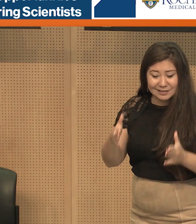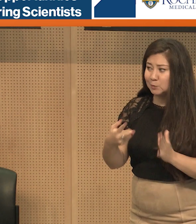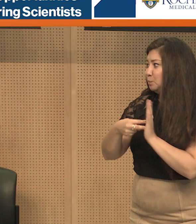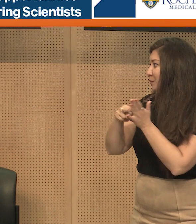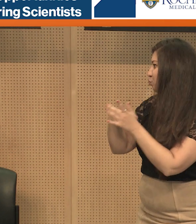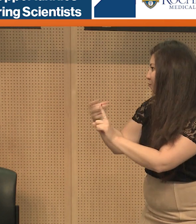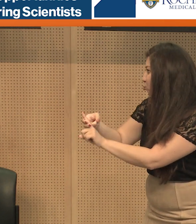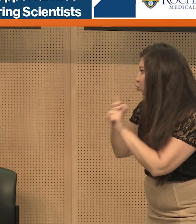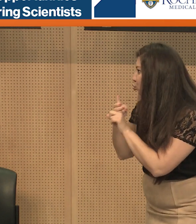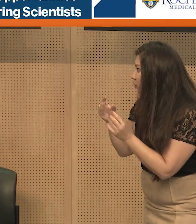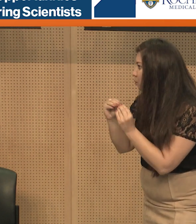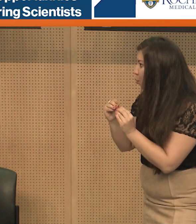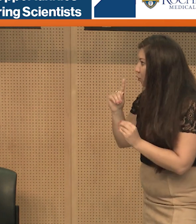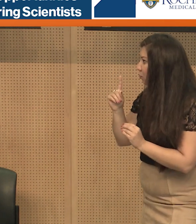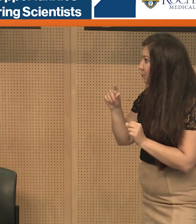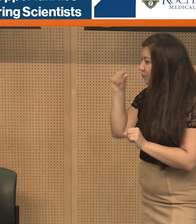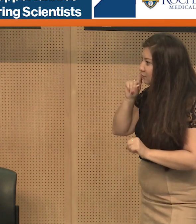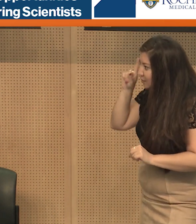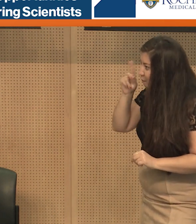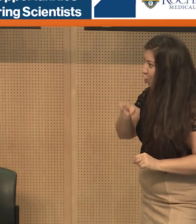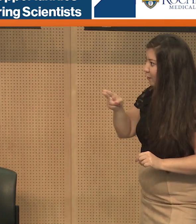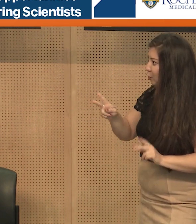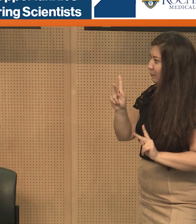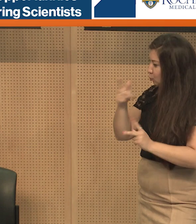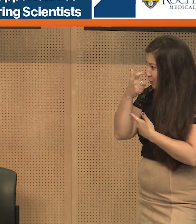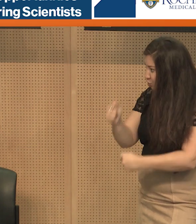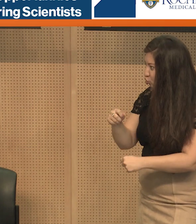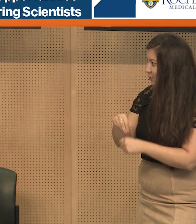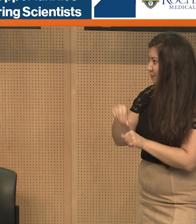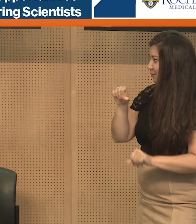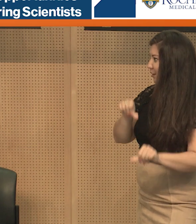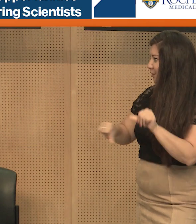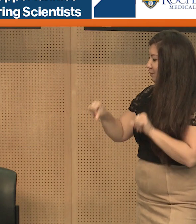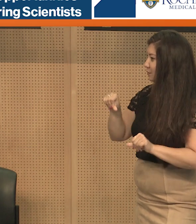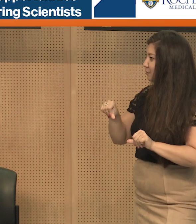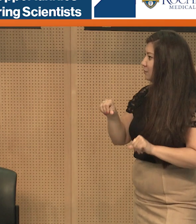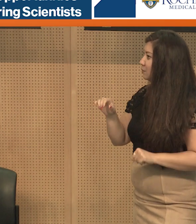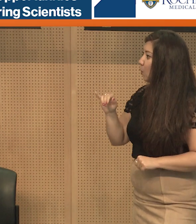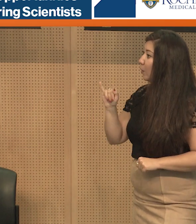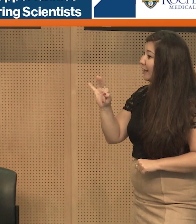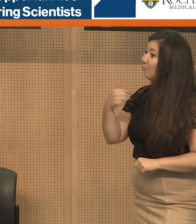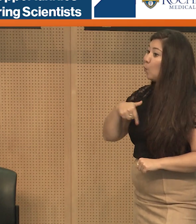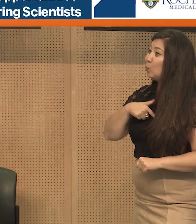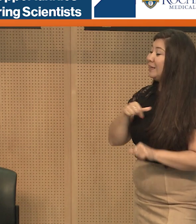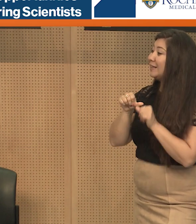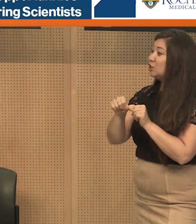If we want more scientists, we need to recruit more Deaf and hard of hearing individuals who are interested,